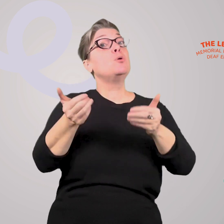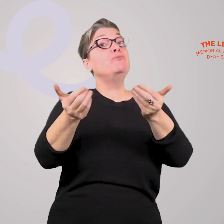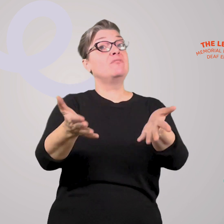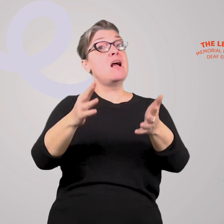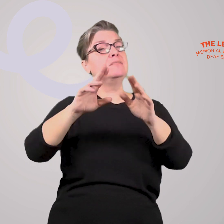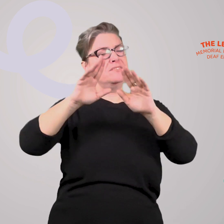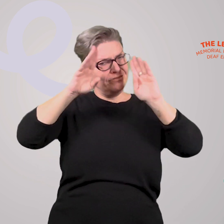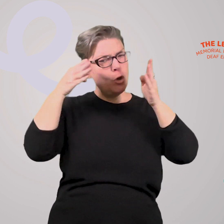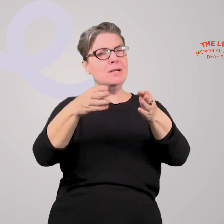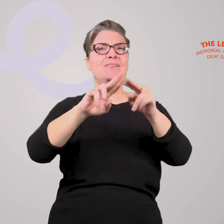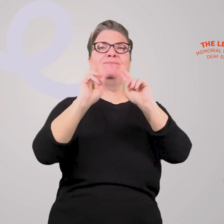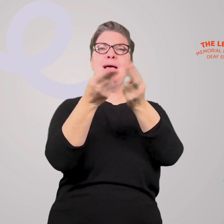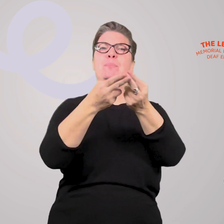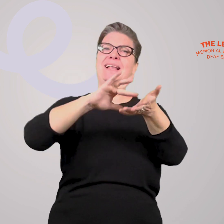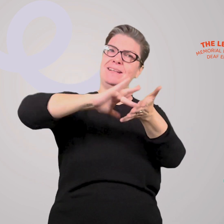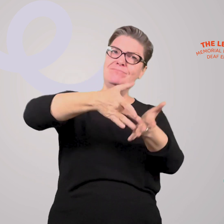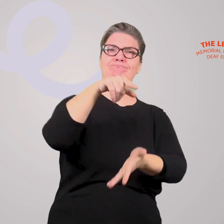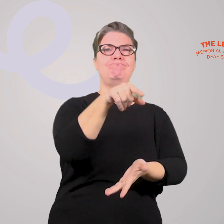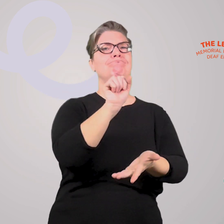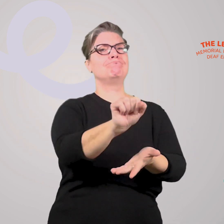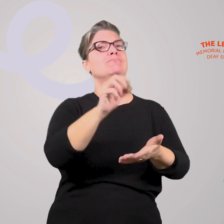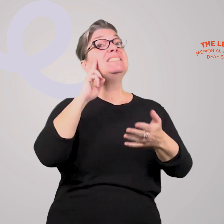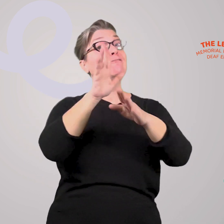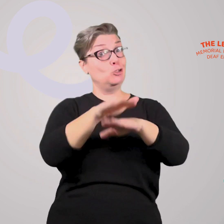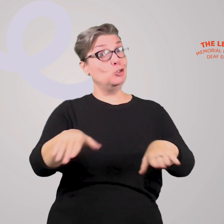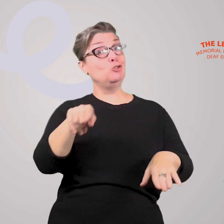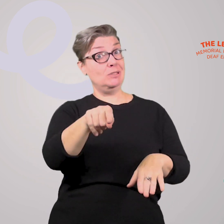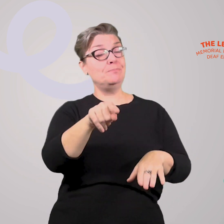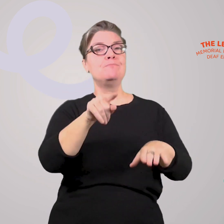She provides a family-centred approach to her work with Deaf children